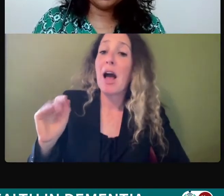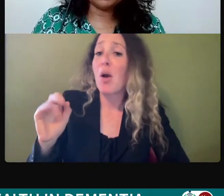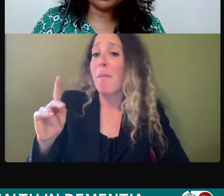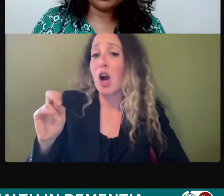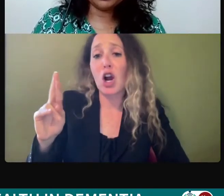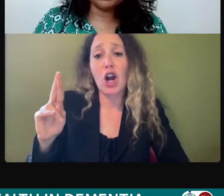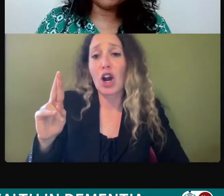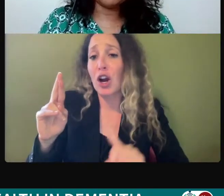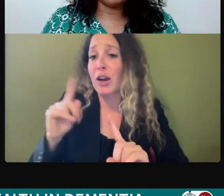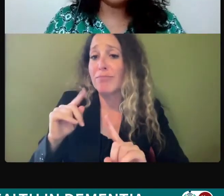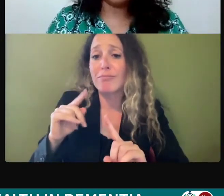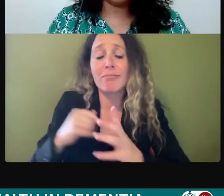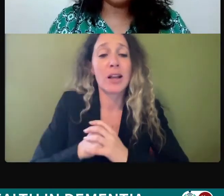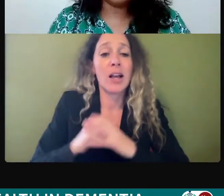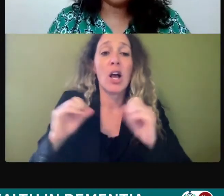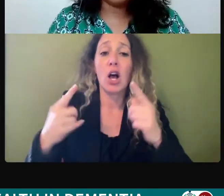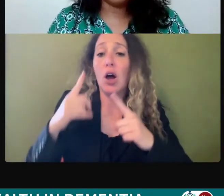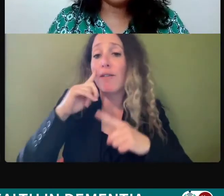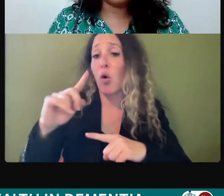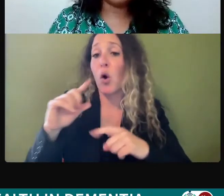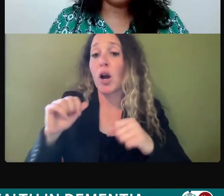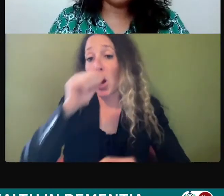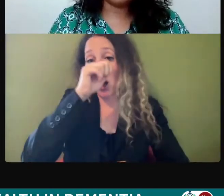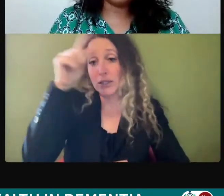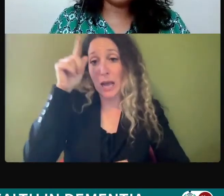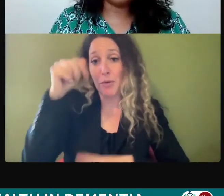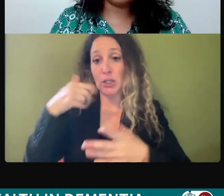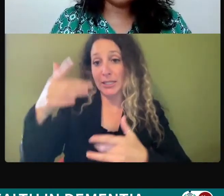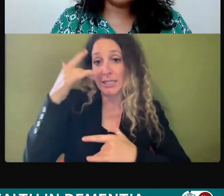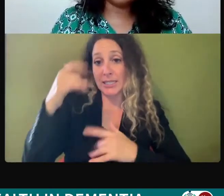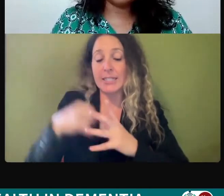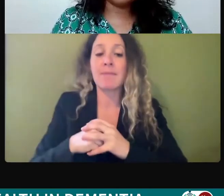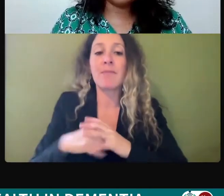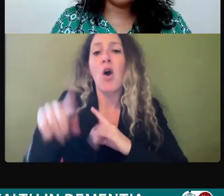those that we see in Alzheimer's disease. But other markers that we see in Lewy Body disease